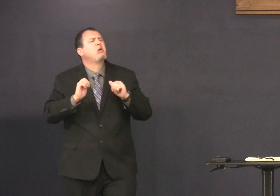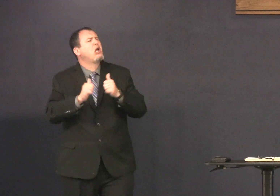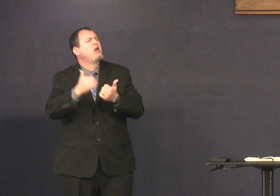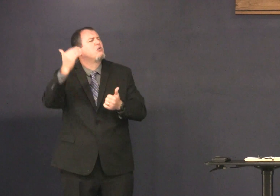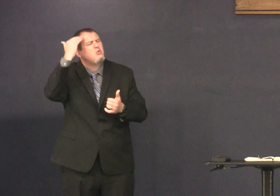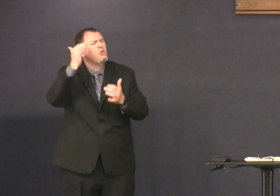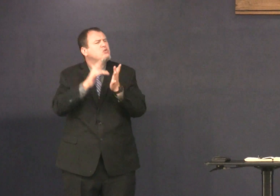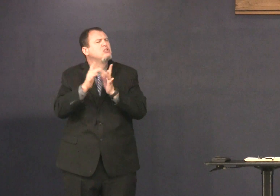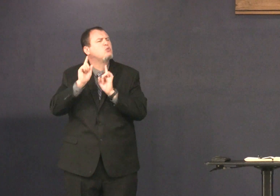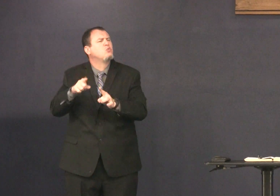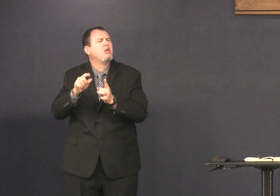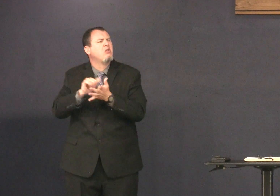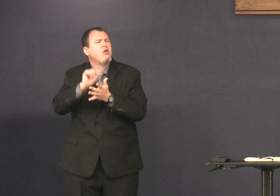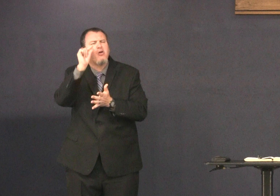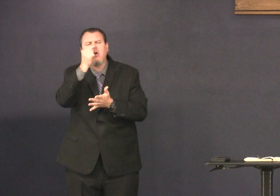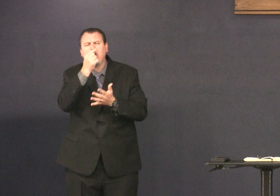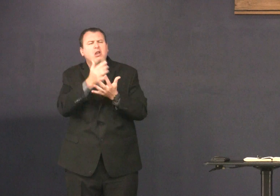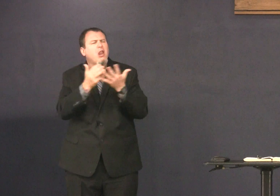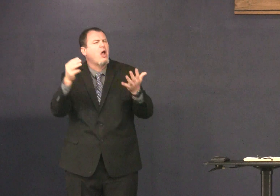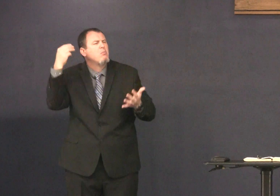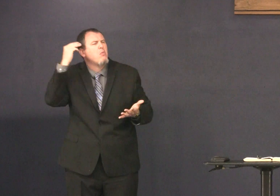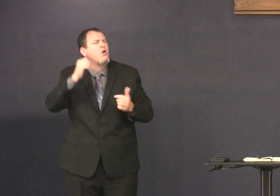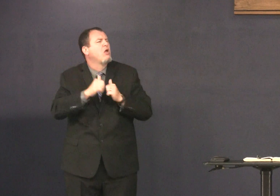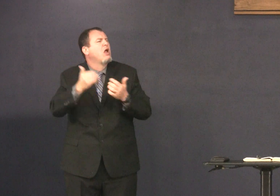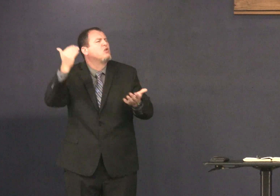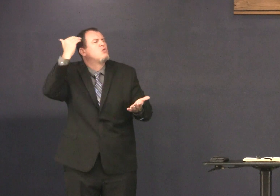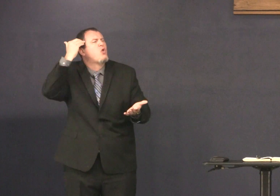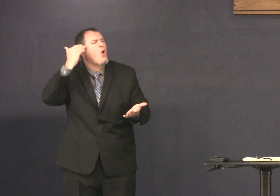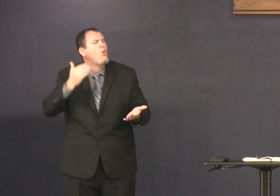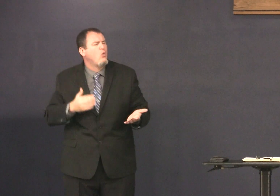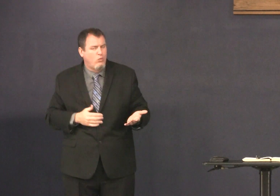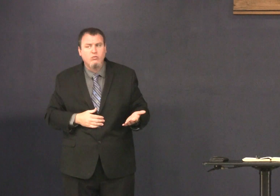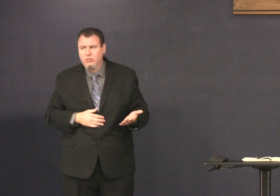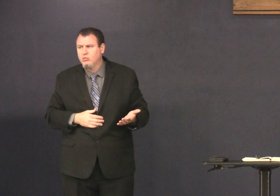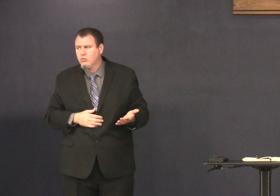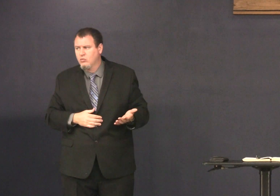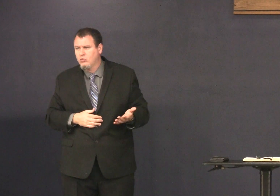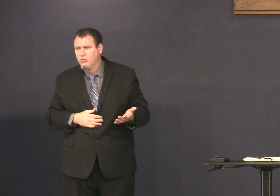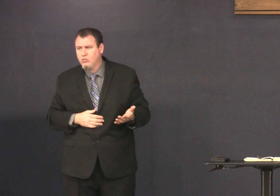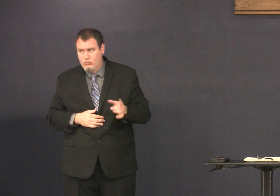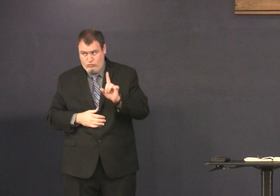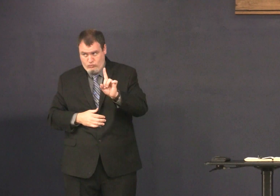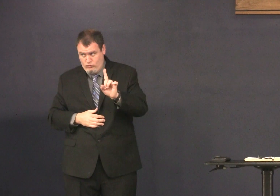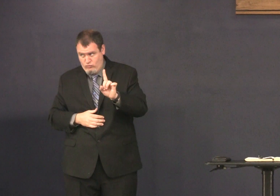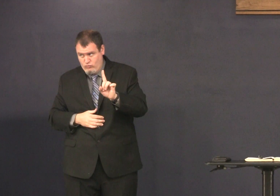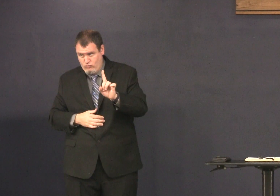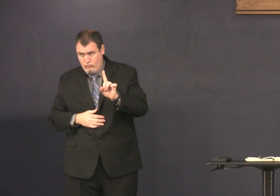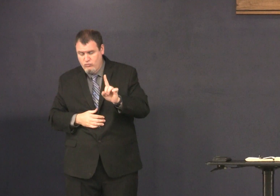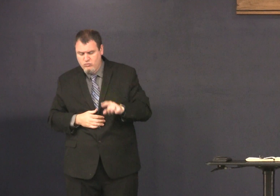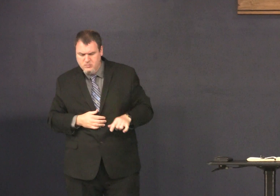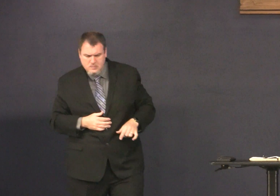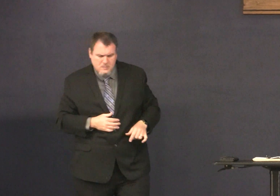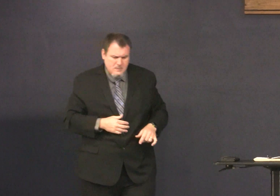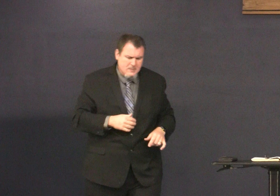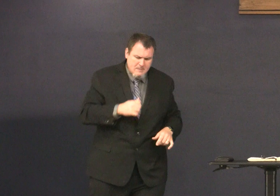Jesus went there quite a bit Mark how do you know that Jesus went there in the garden